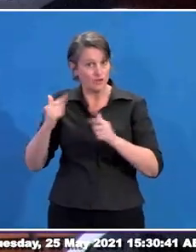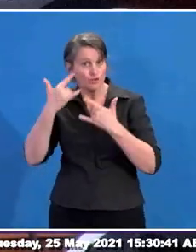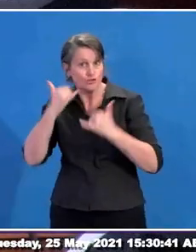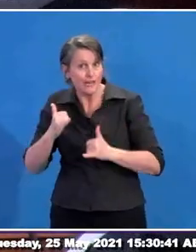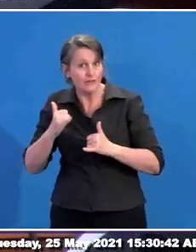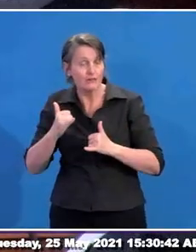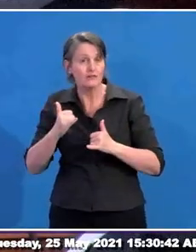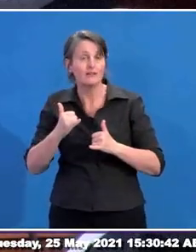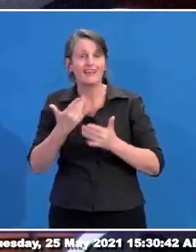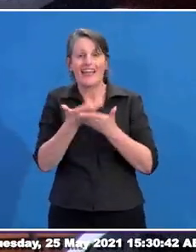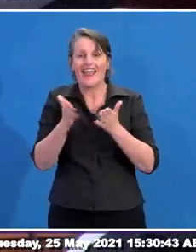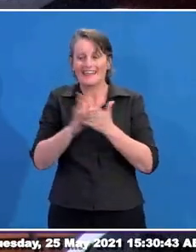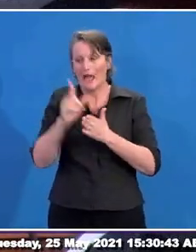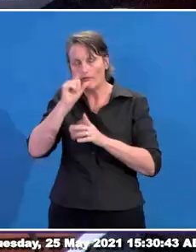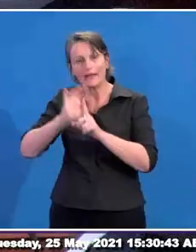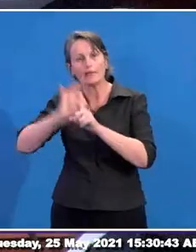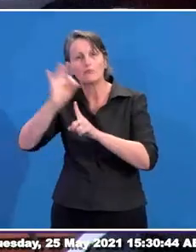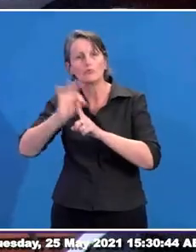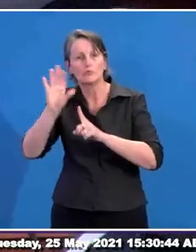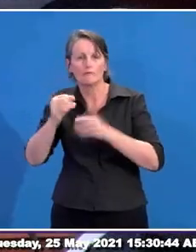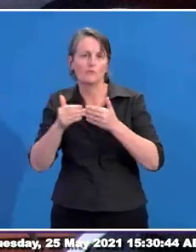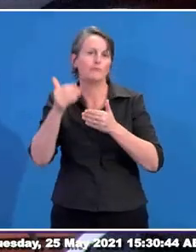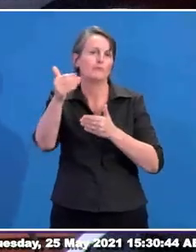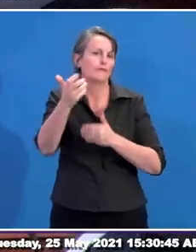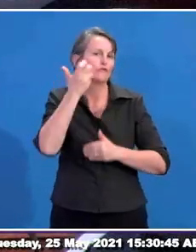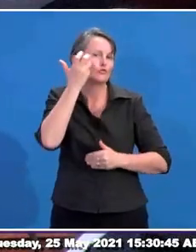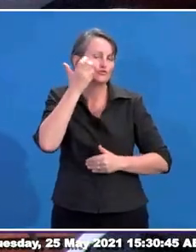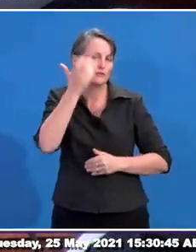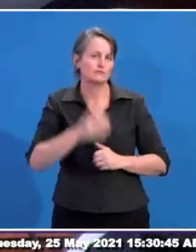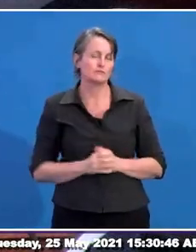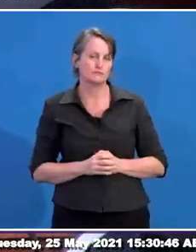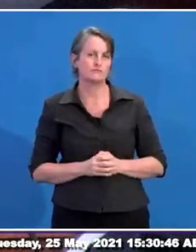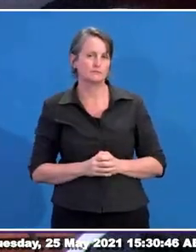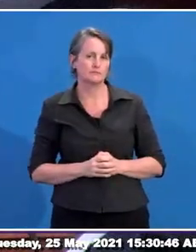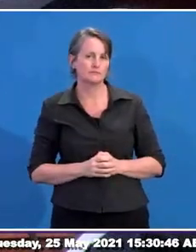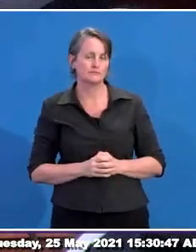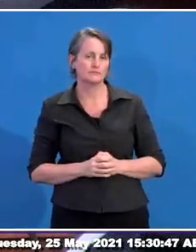from the first report; is that right? Correct. MS EASTMAN: So that's page 1.